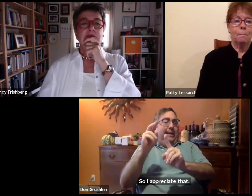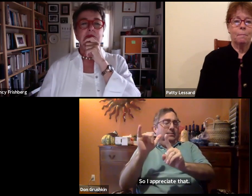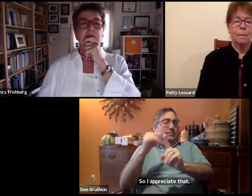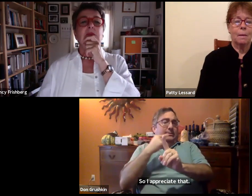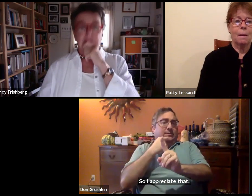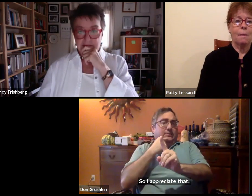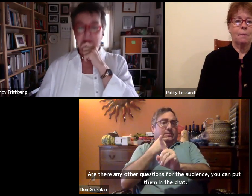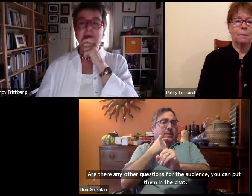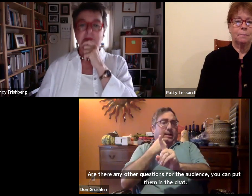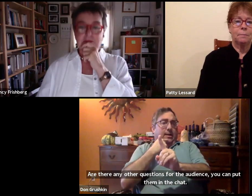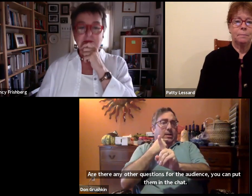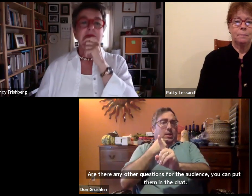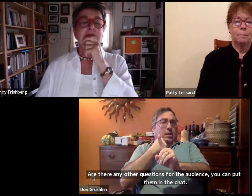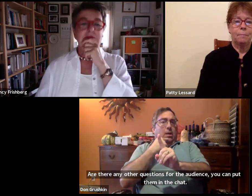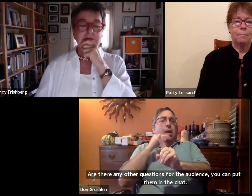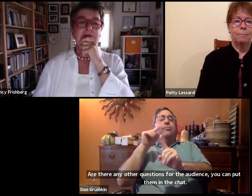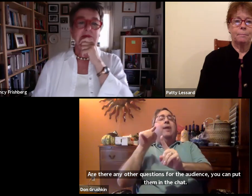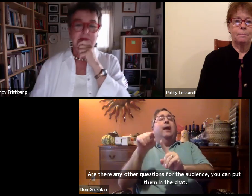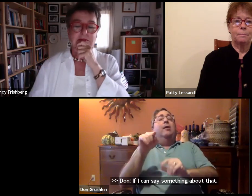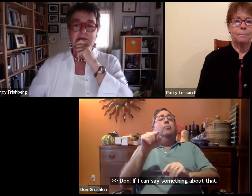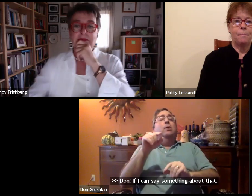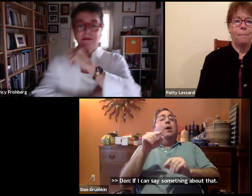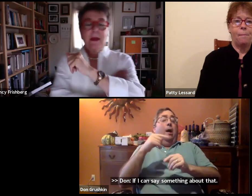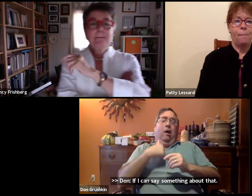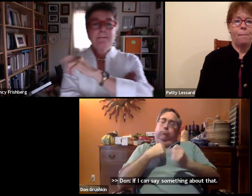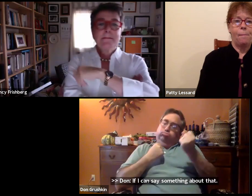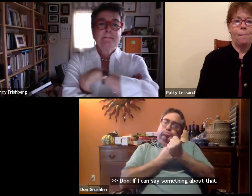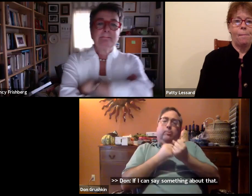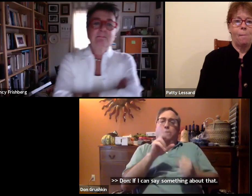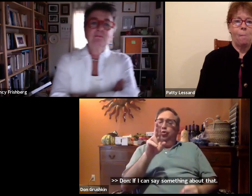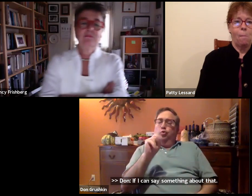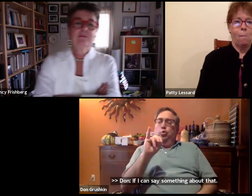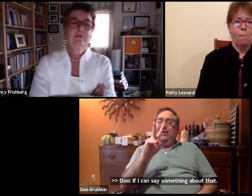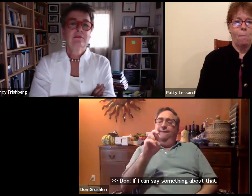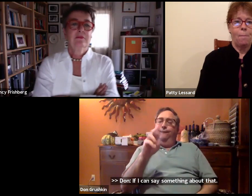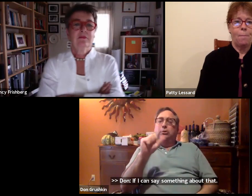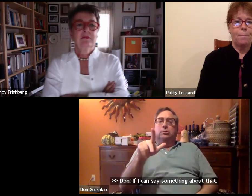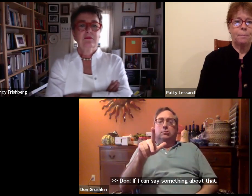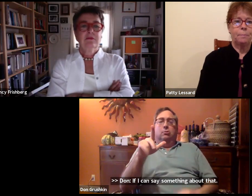So I appreciate that. Are there any other questions for the audience, you can put them in the chat.